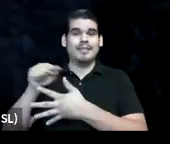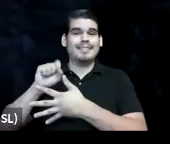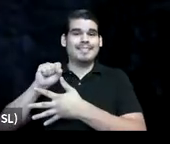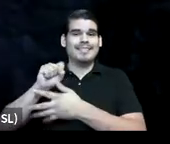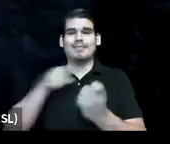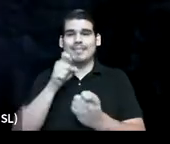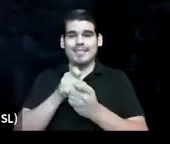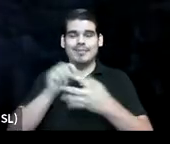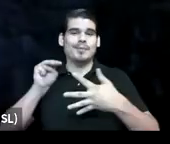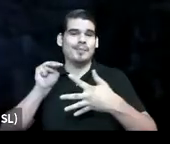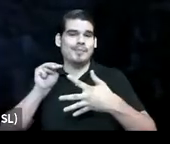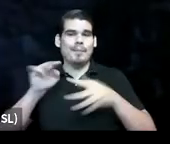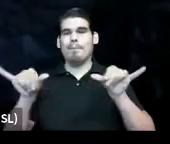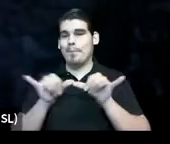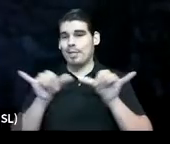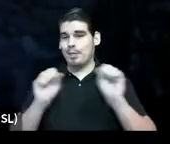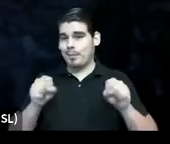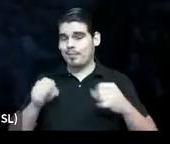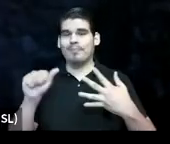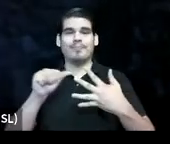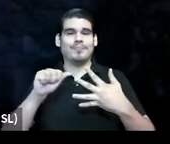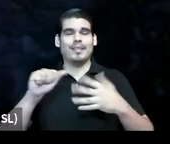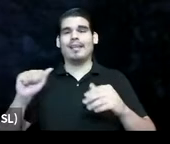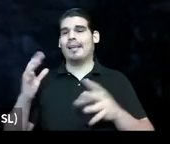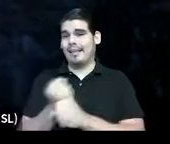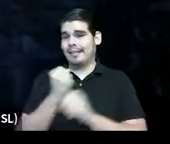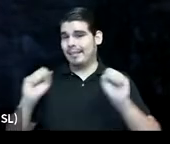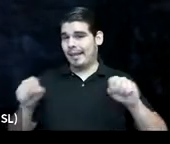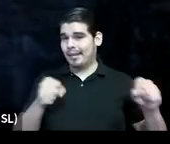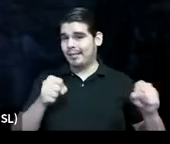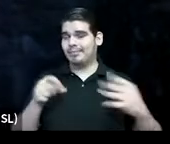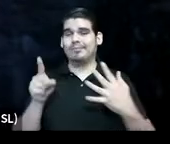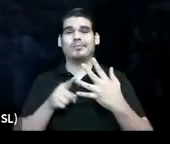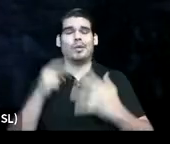Check that. And then the last thing is ensure your asks are within our purview. That's something that that we can do.